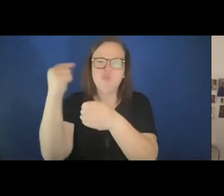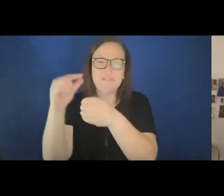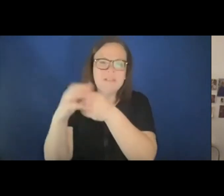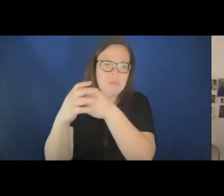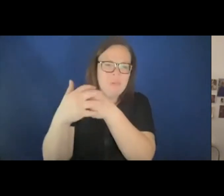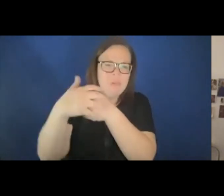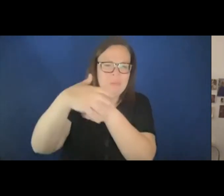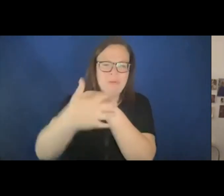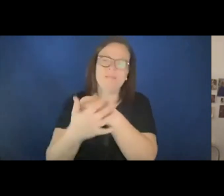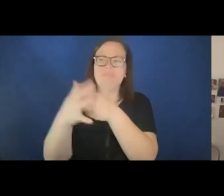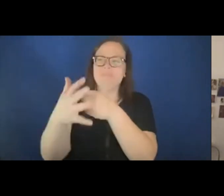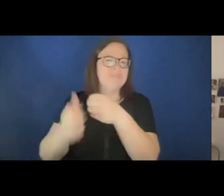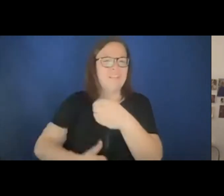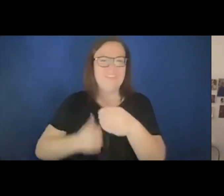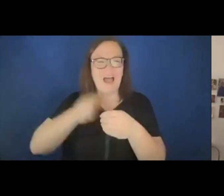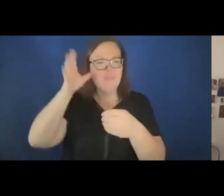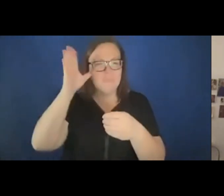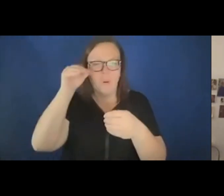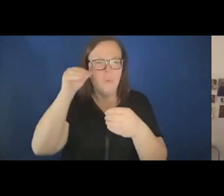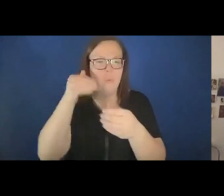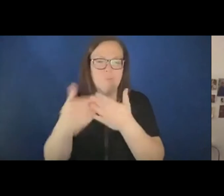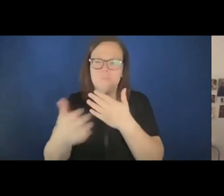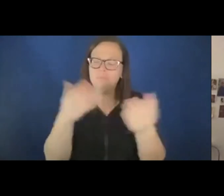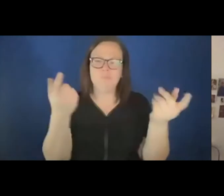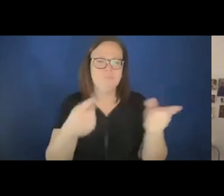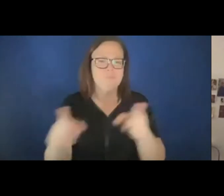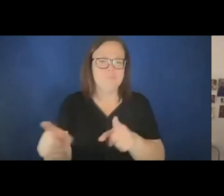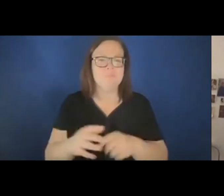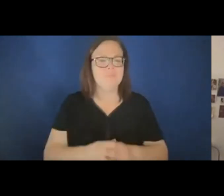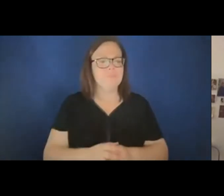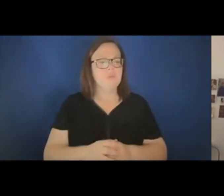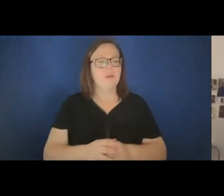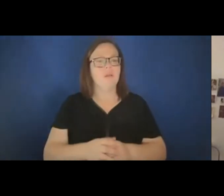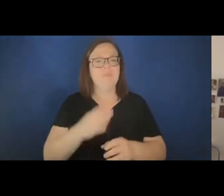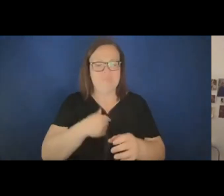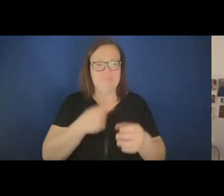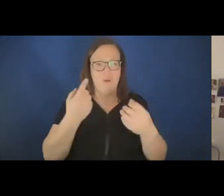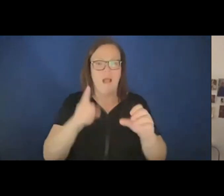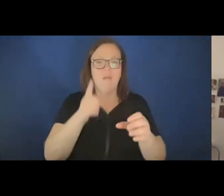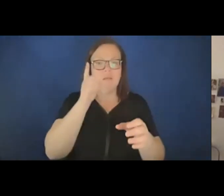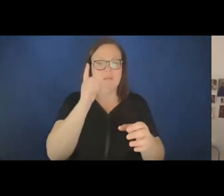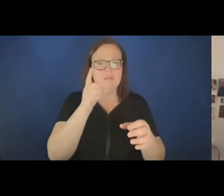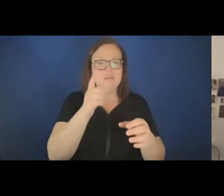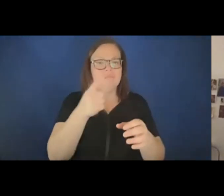of life in even the harshest conditions. I slice the tip of my finger while chopping cloves of garlic,